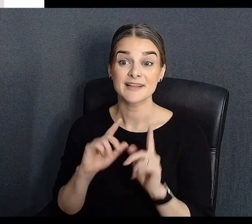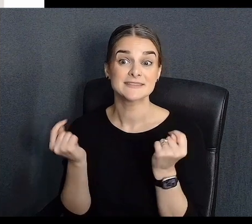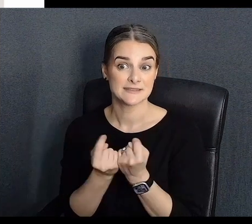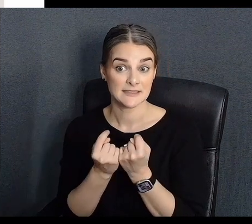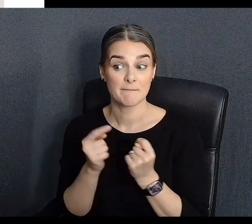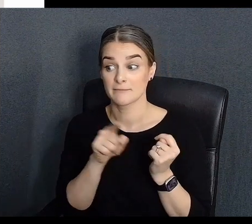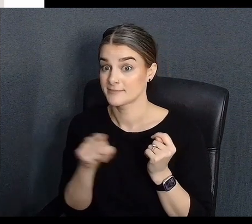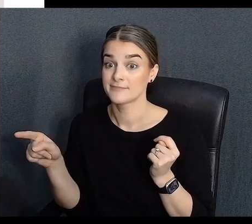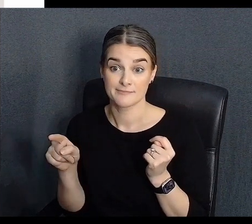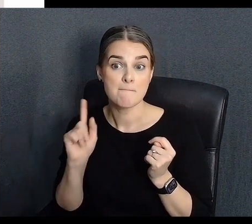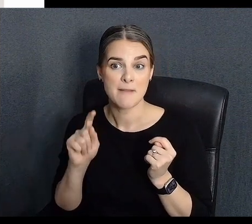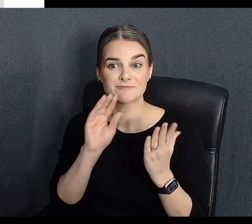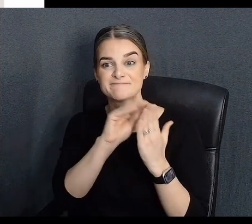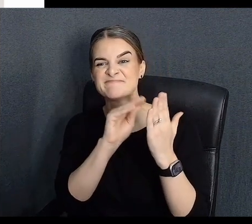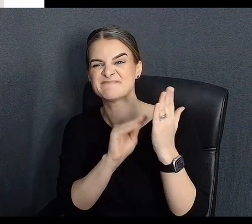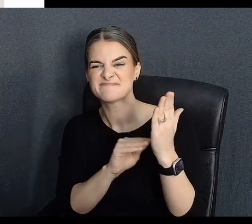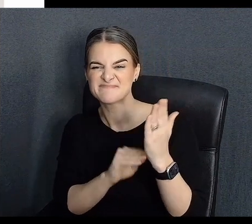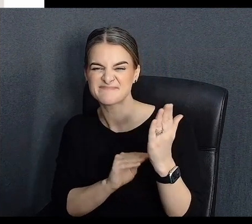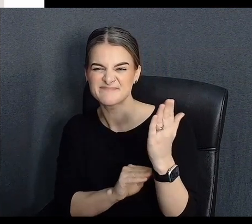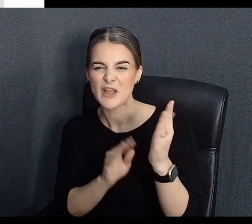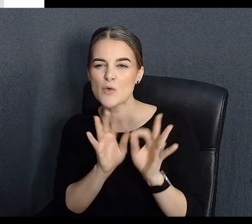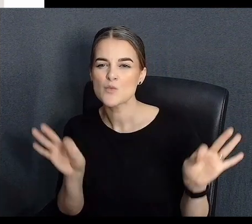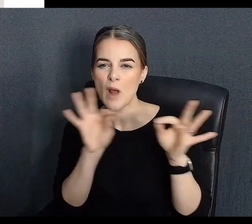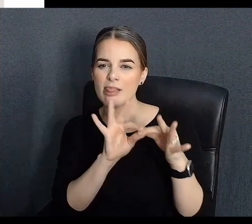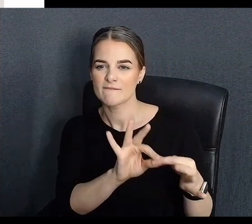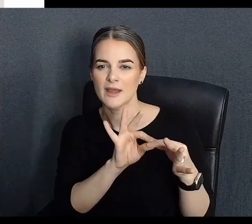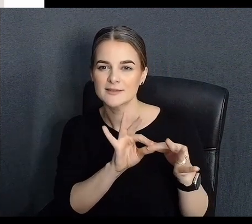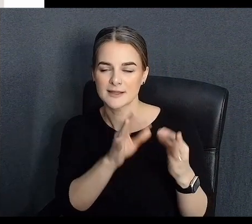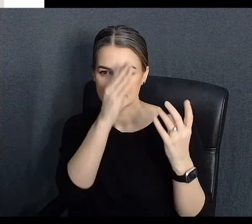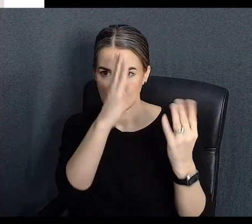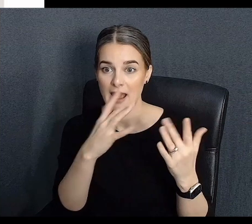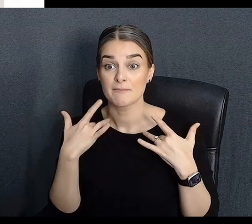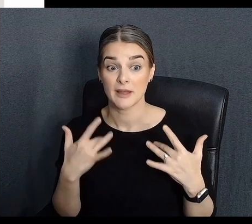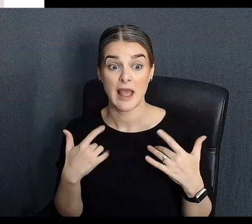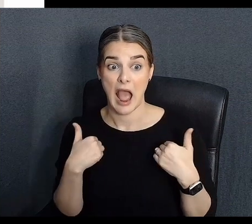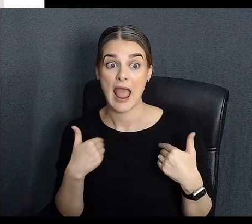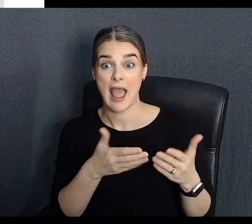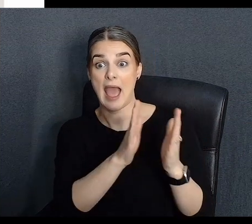I usually ask for like, anecdotal information, or qualitative information.